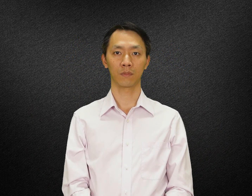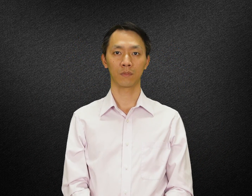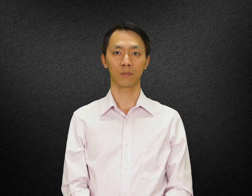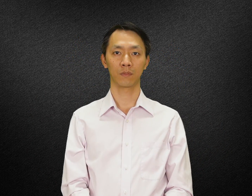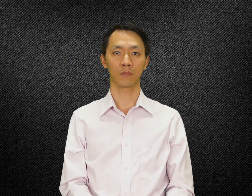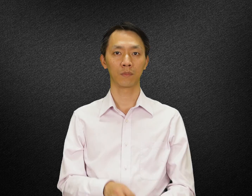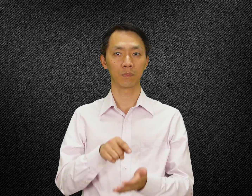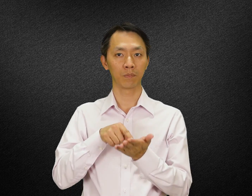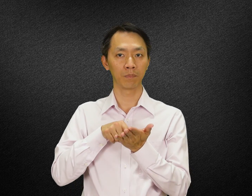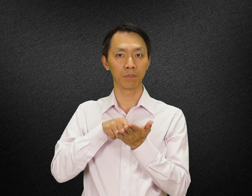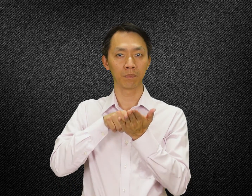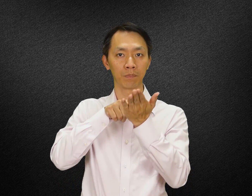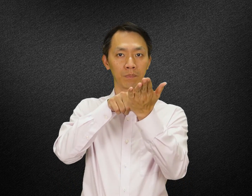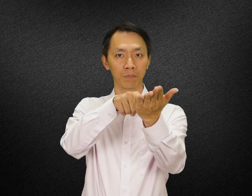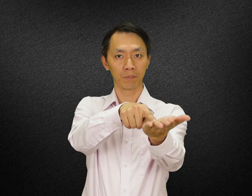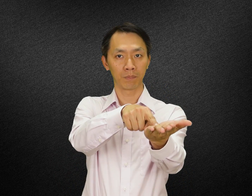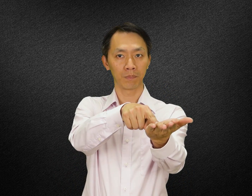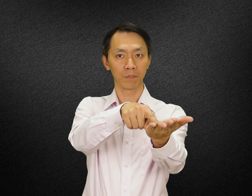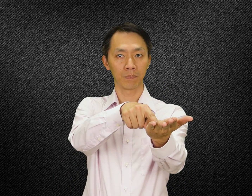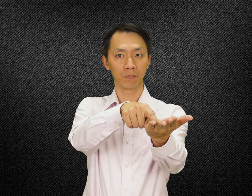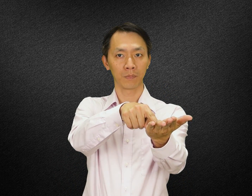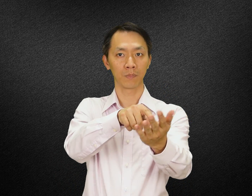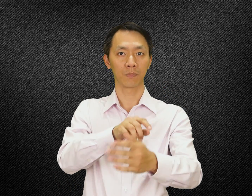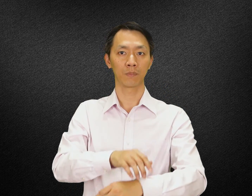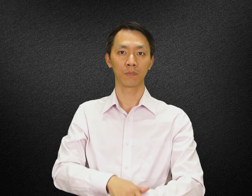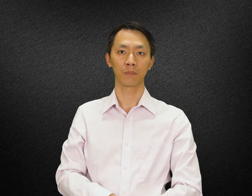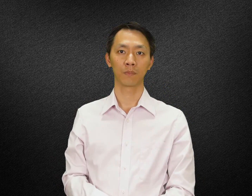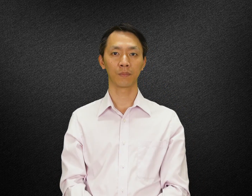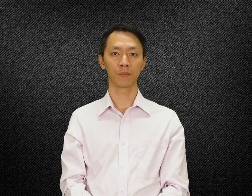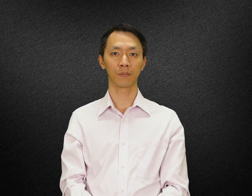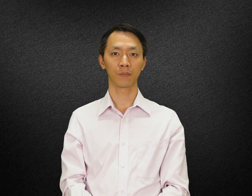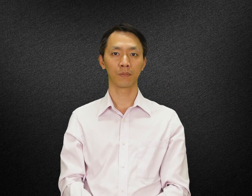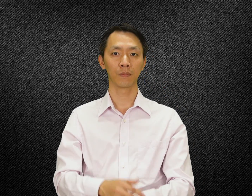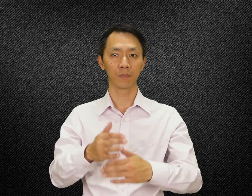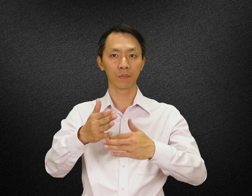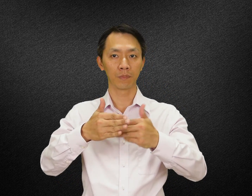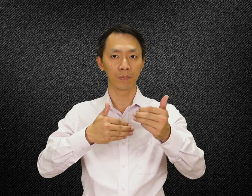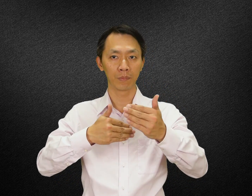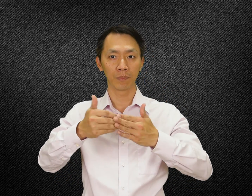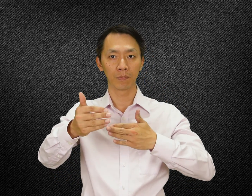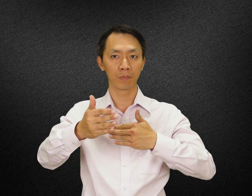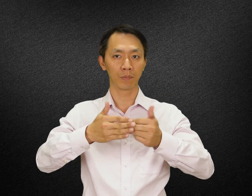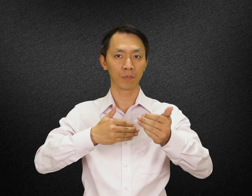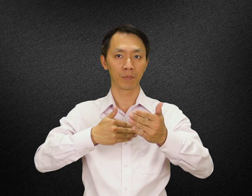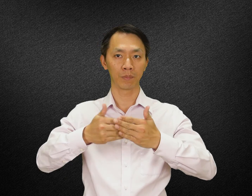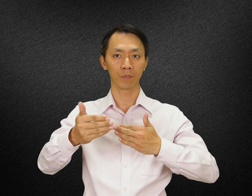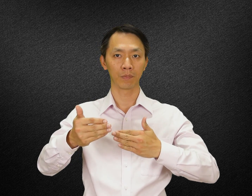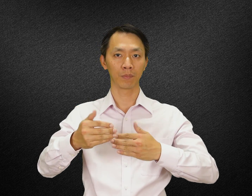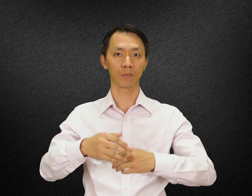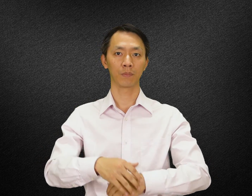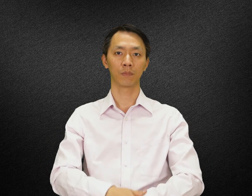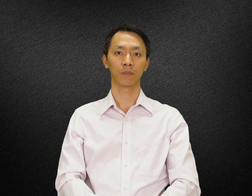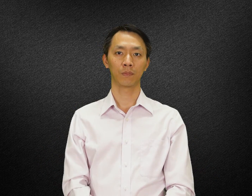apply for something assist